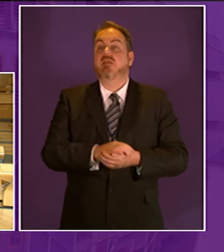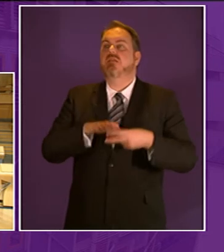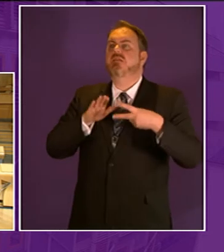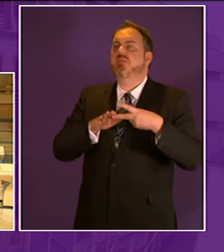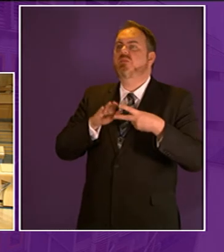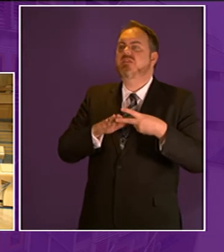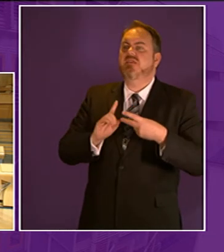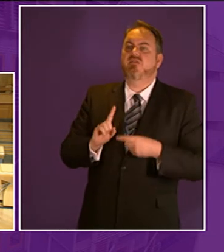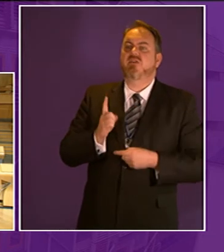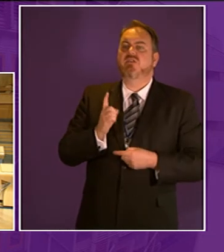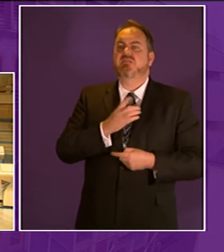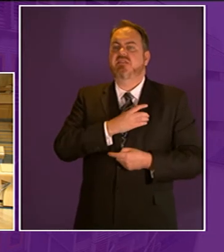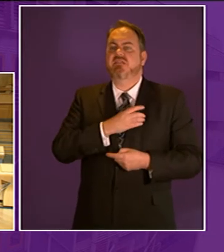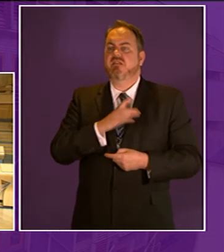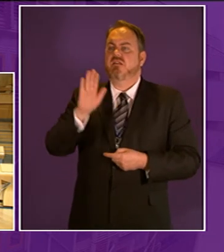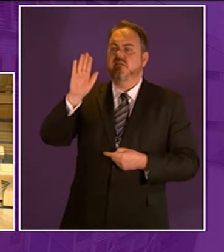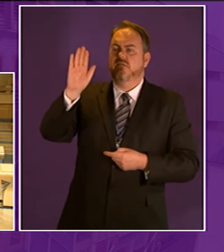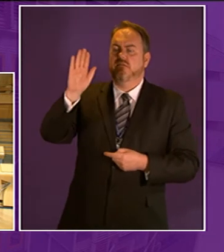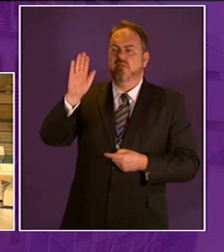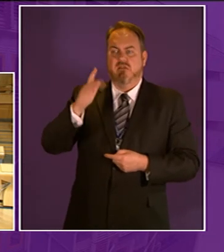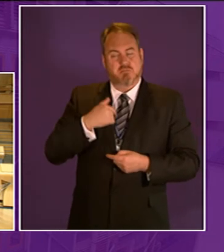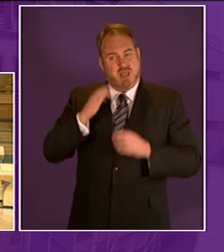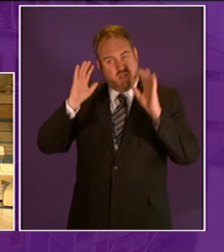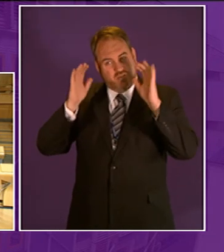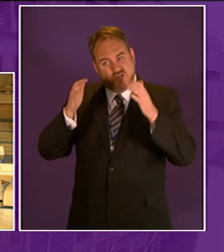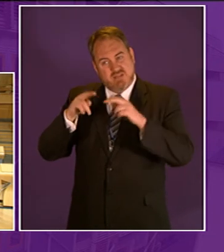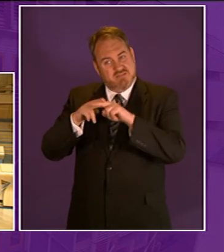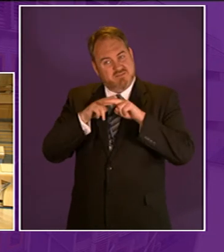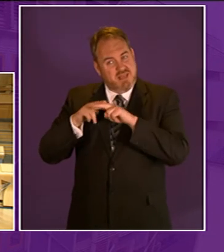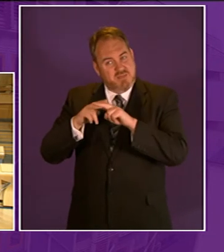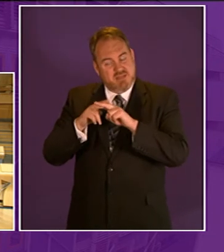My immediate concern sits with students and families, not employers or unions.